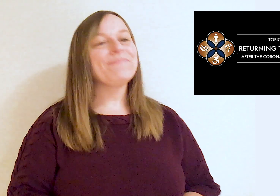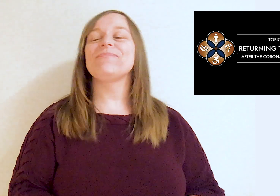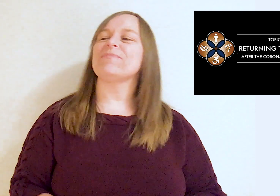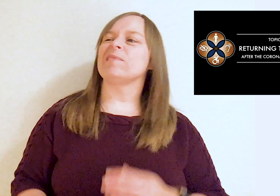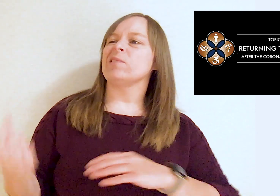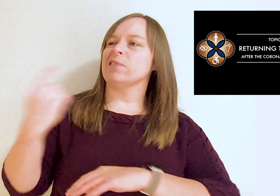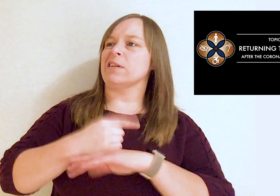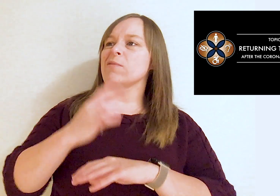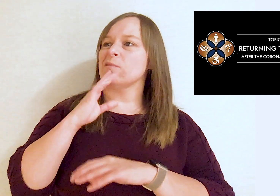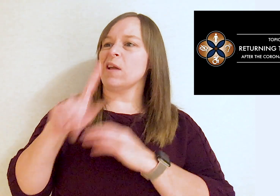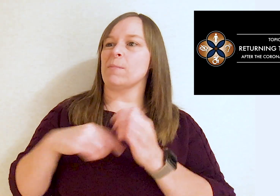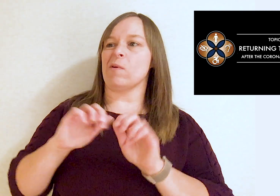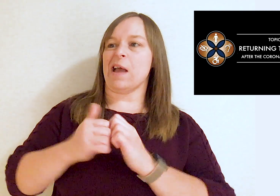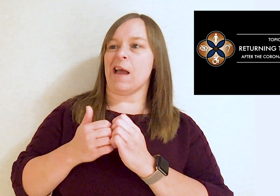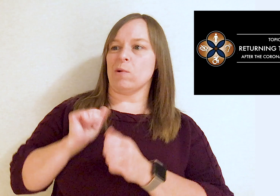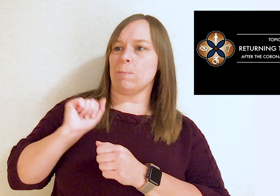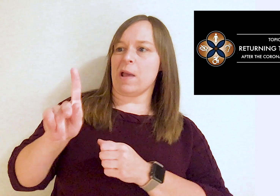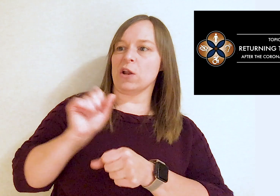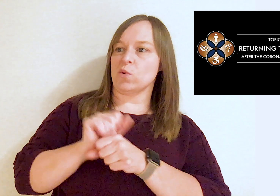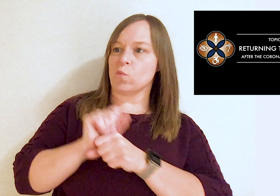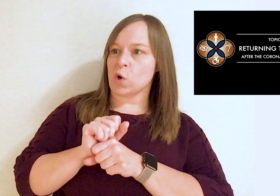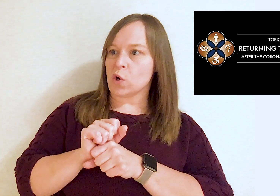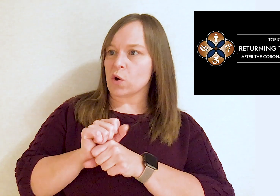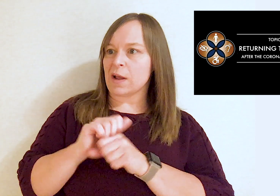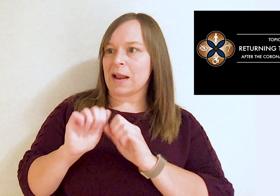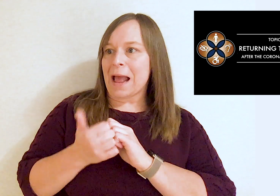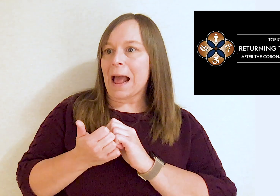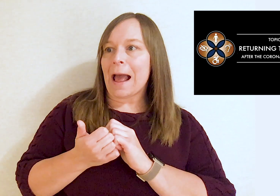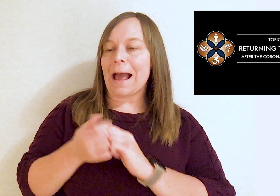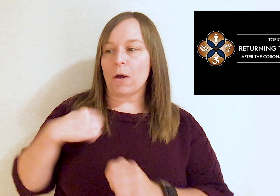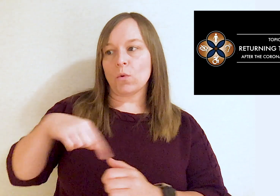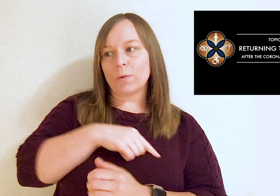K: So today we're talking about returning to your workplace and how we can assist people